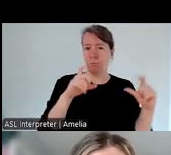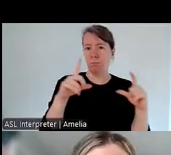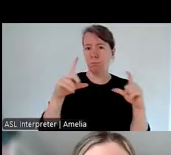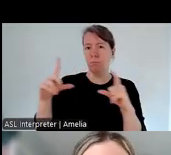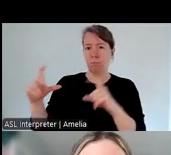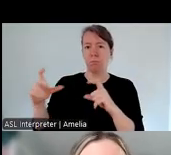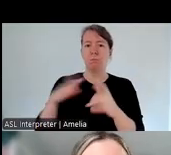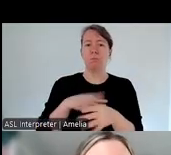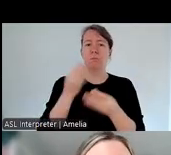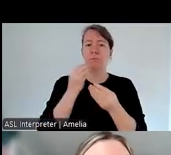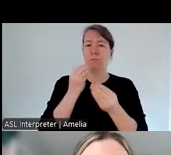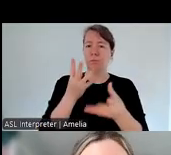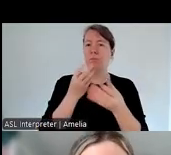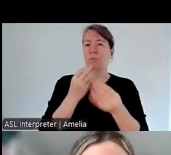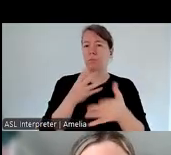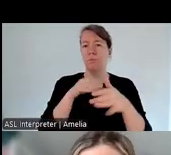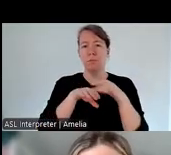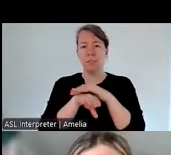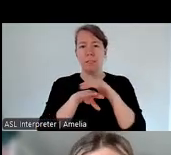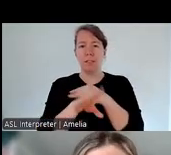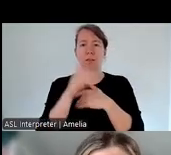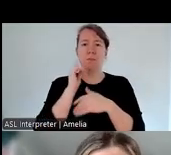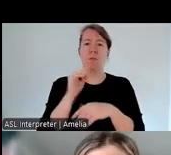as this was something we encountered quite frequently in our day-to-day,